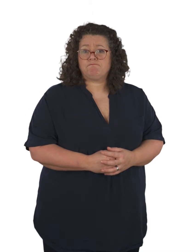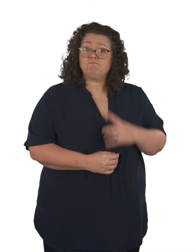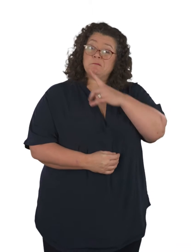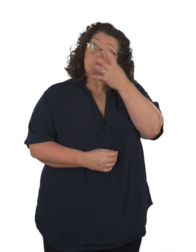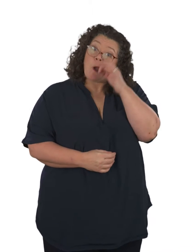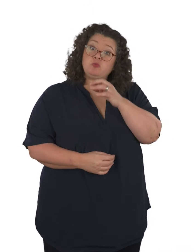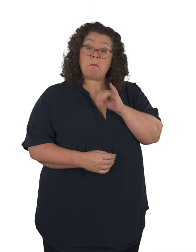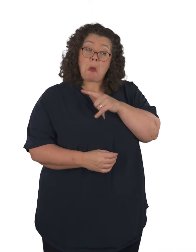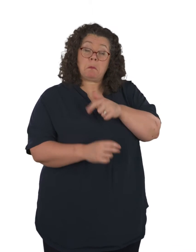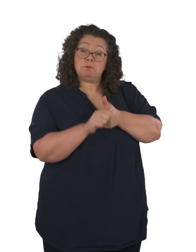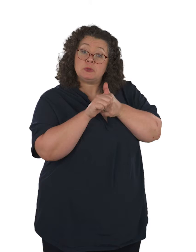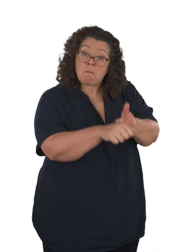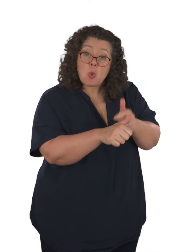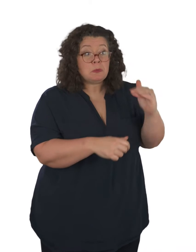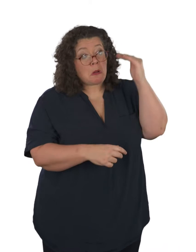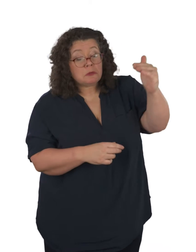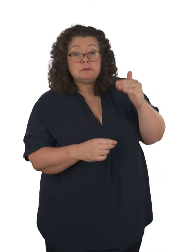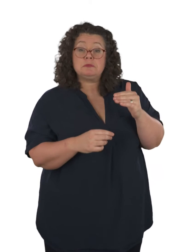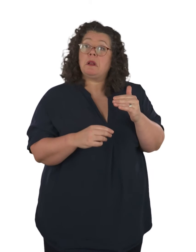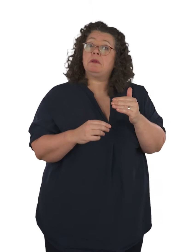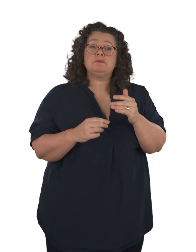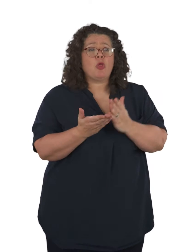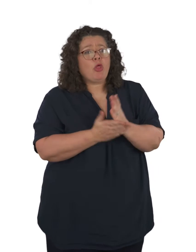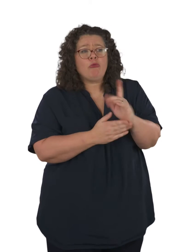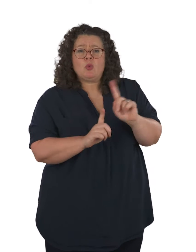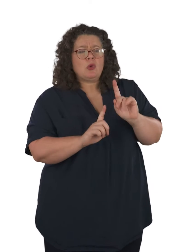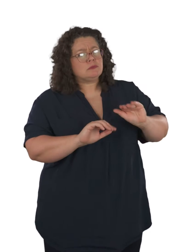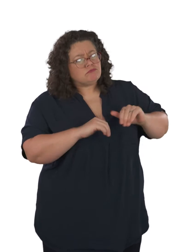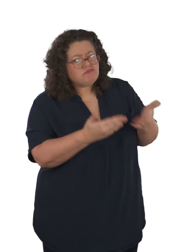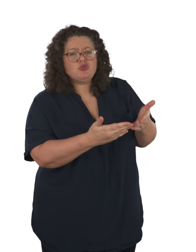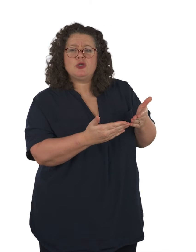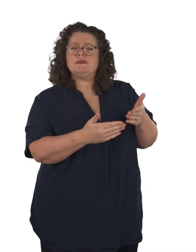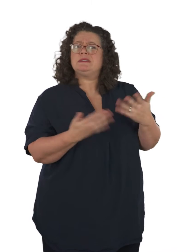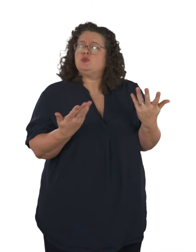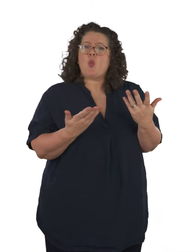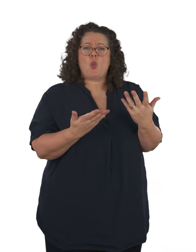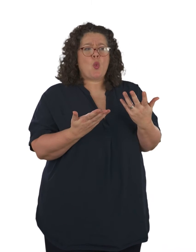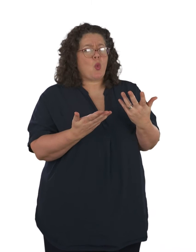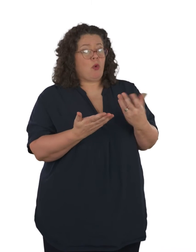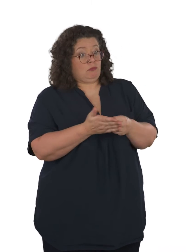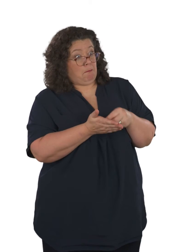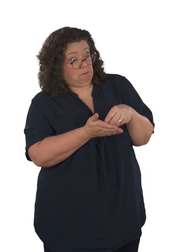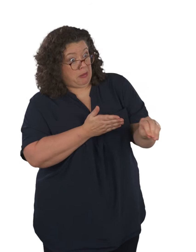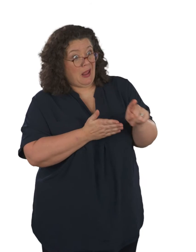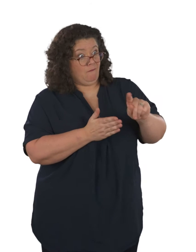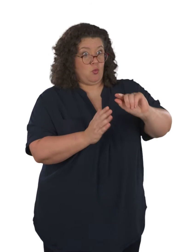The council might support the adult by doing things like providing services, or money for services,